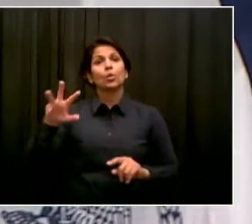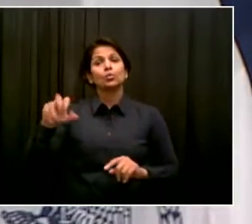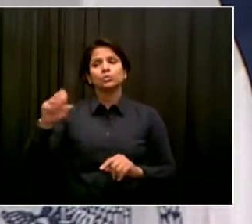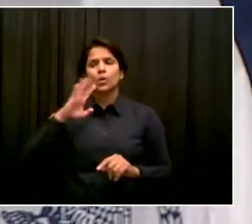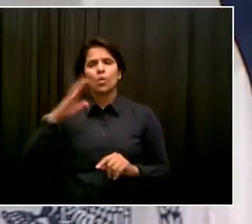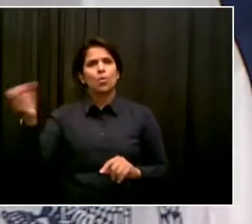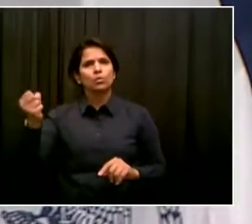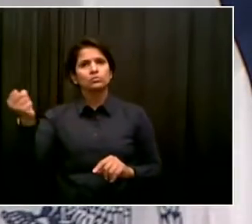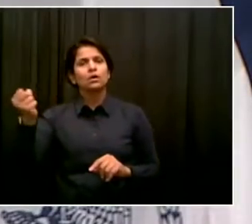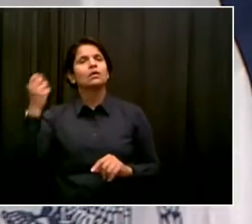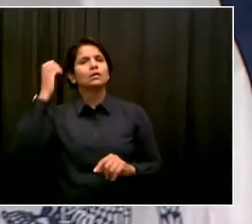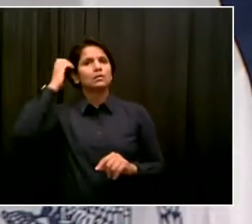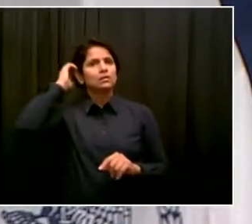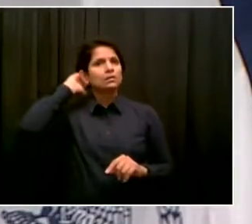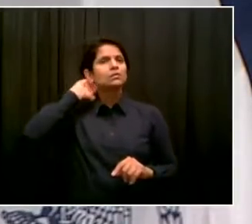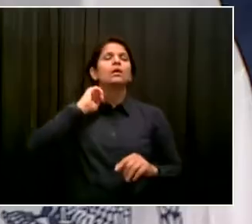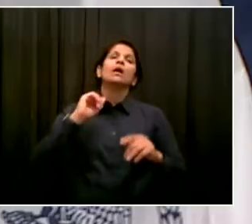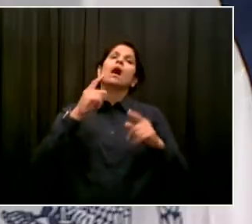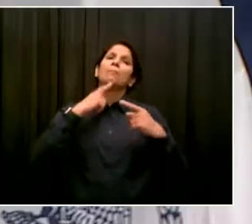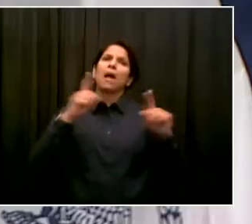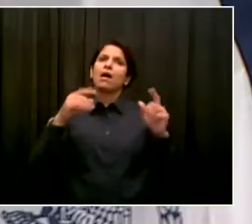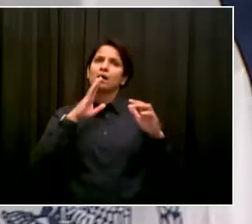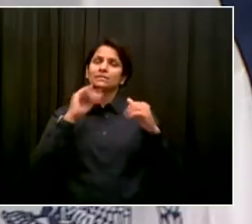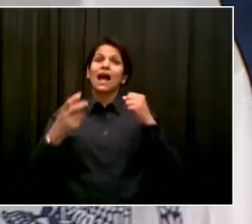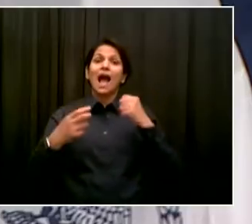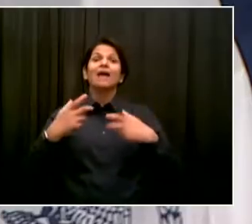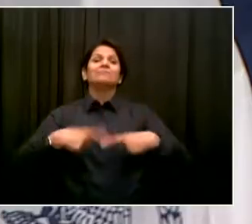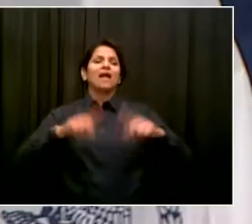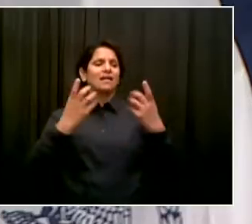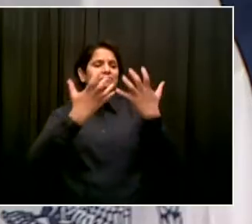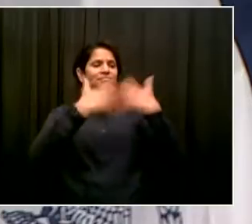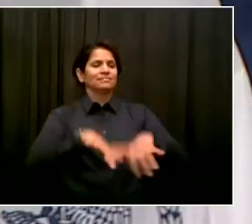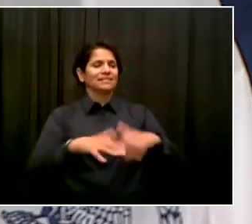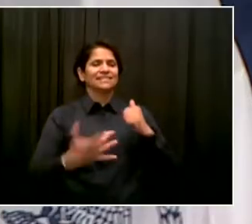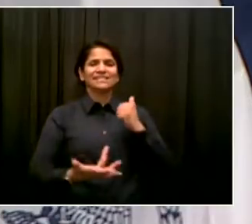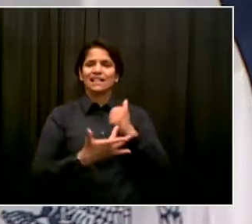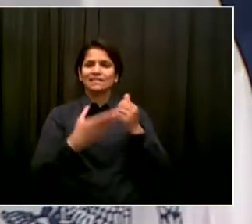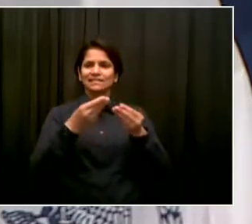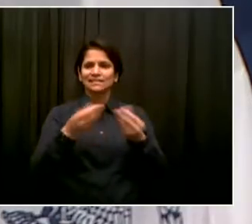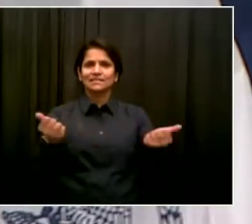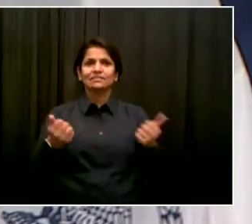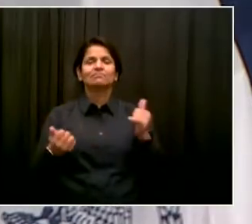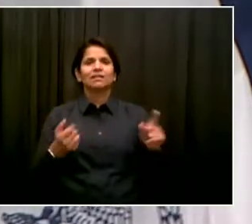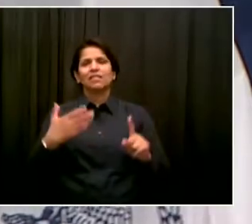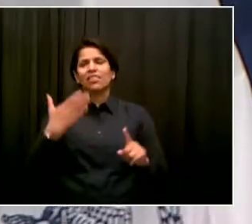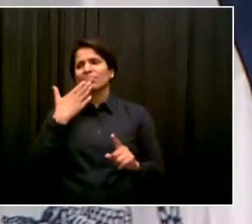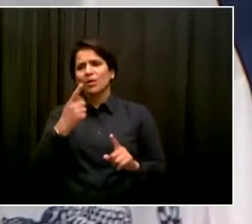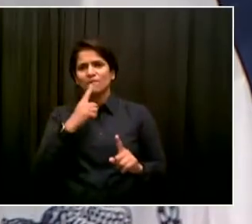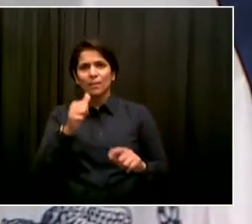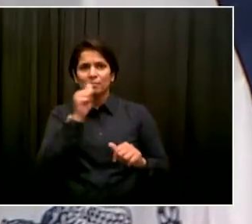IN THE MEDIA FOR A MOMENT BECAUSE WE HAVE RESOLVED THE CHTENICAL DIFFICULTIES AND THANK